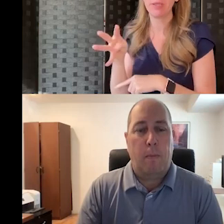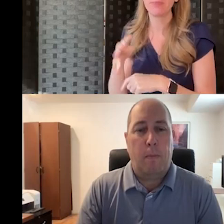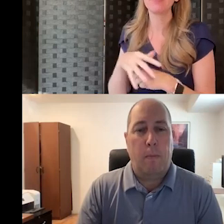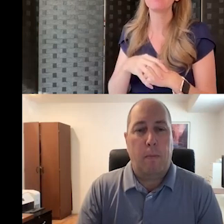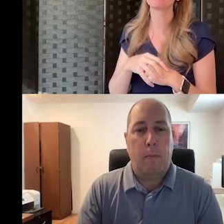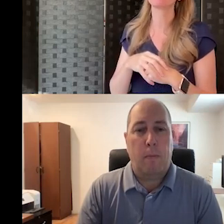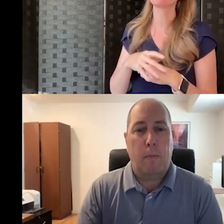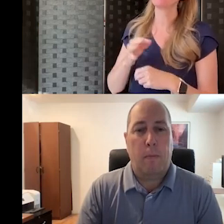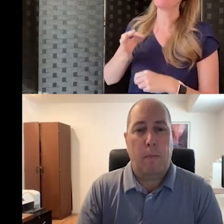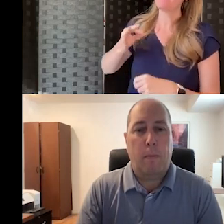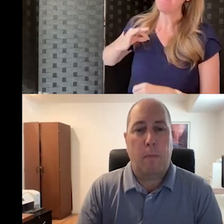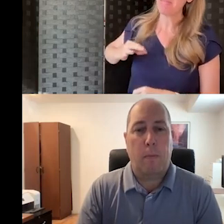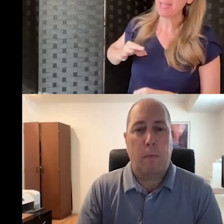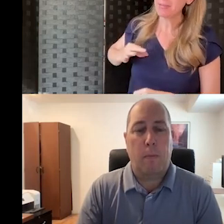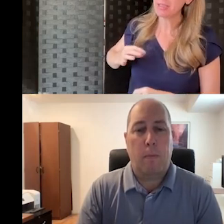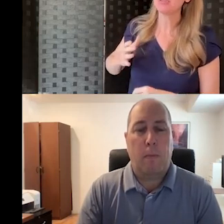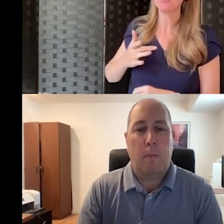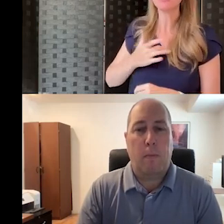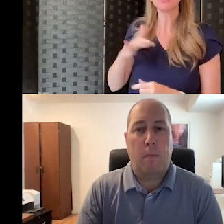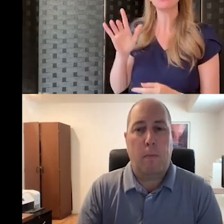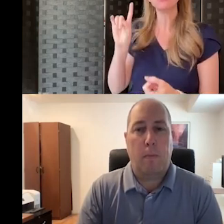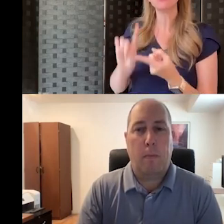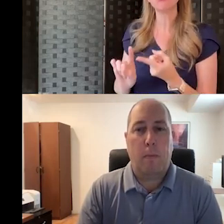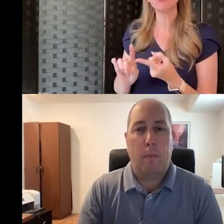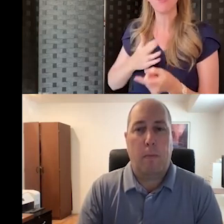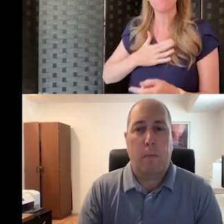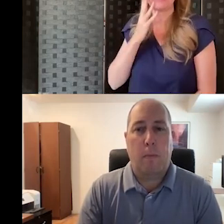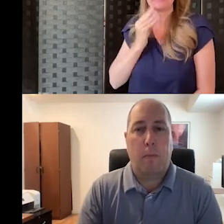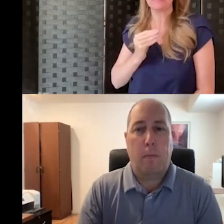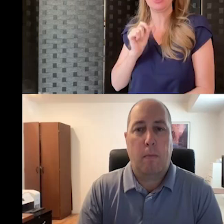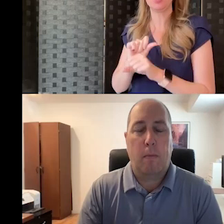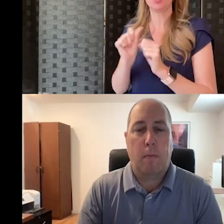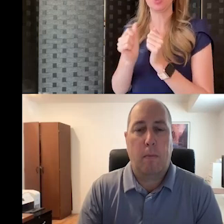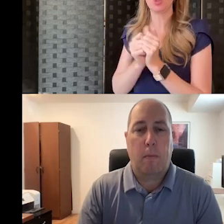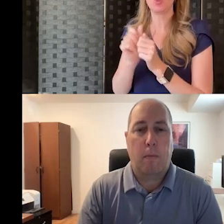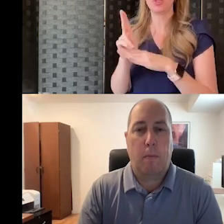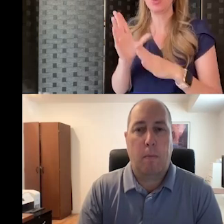The benefit to that is usually pretty minimal. My experience in working with users and conducting